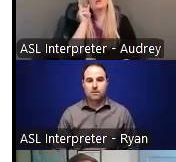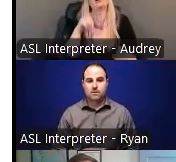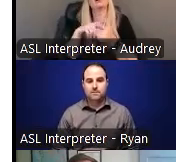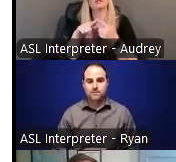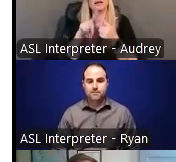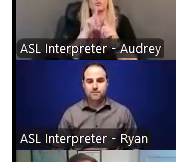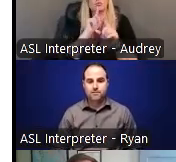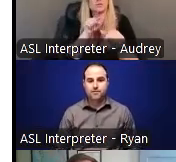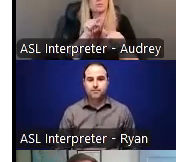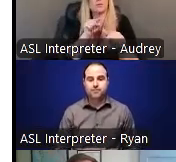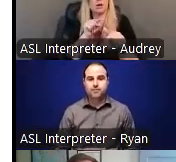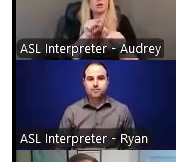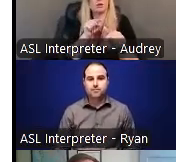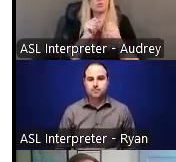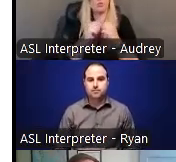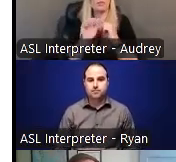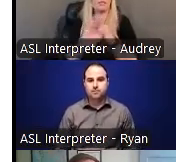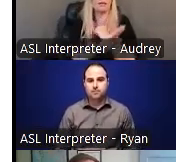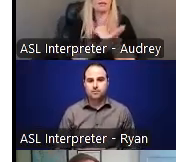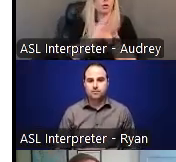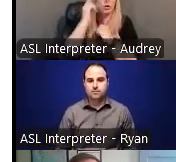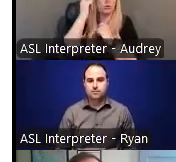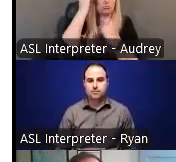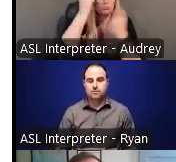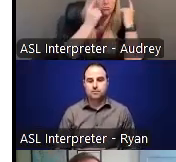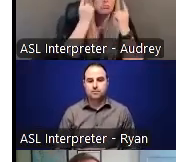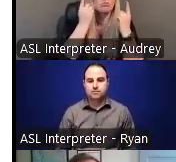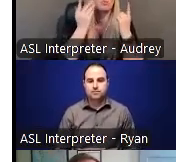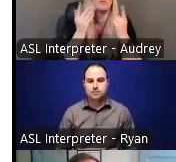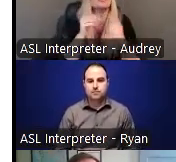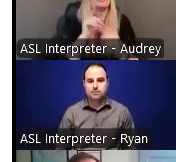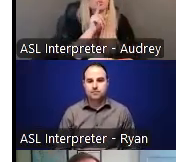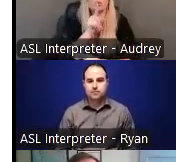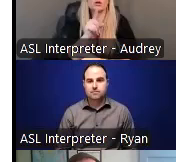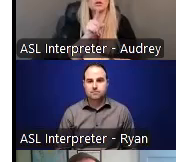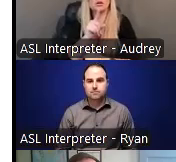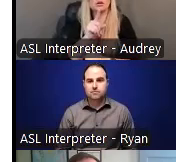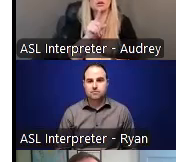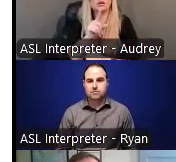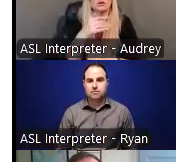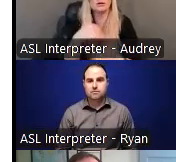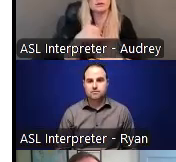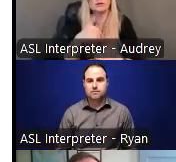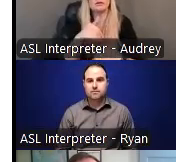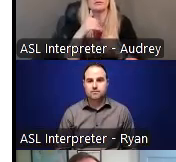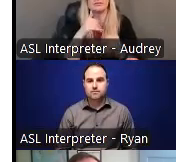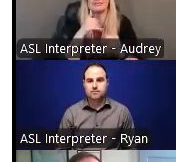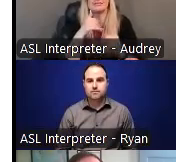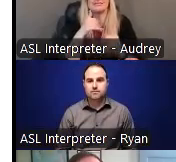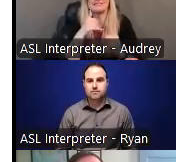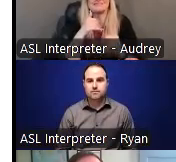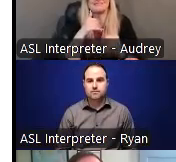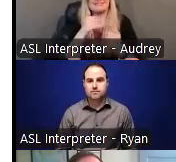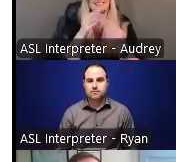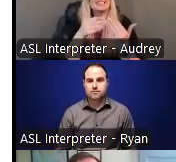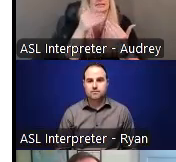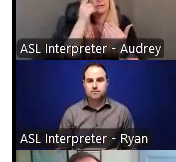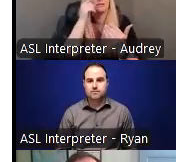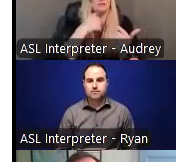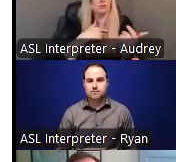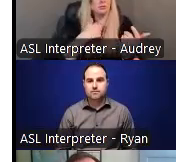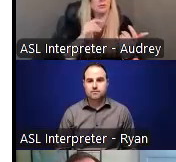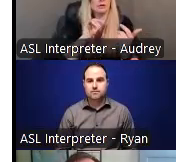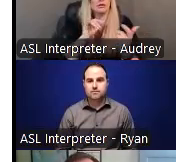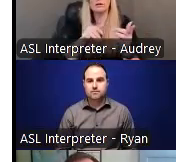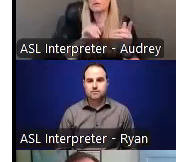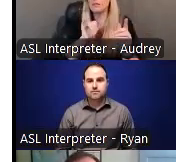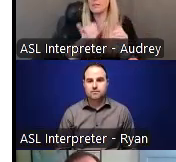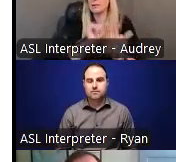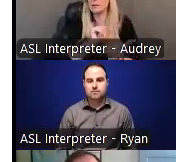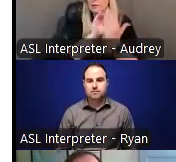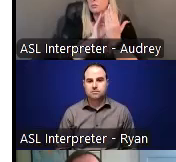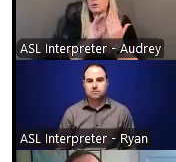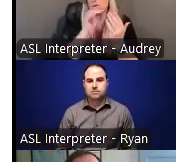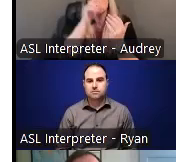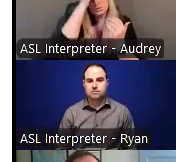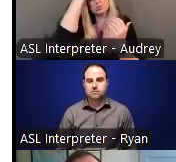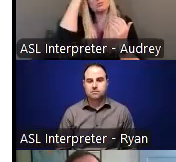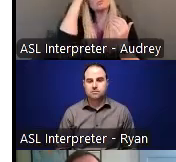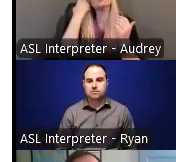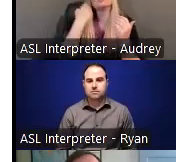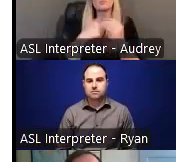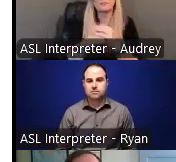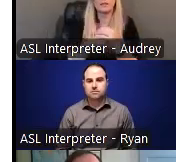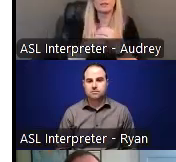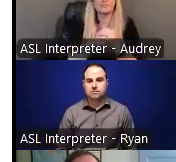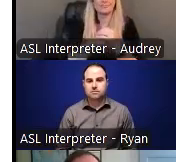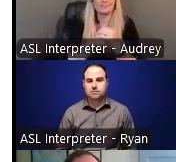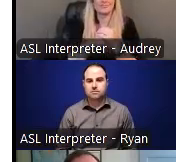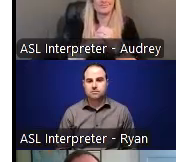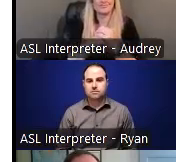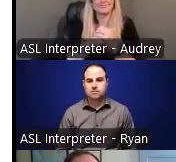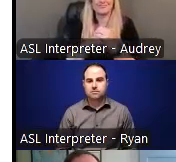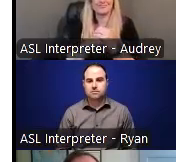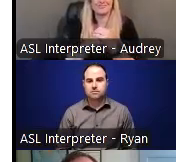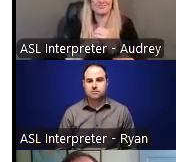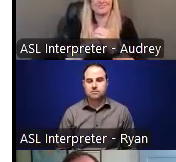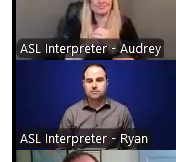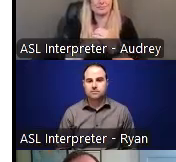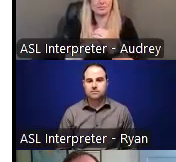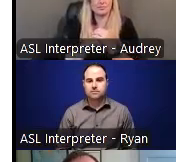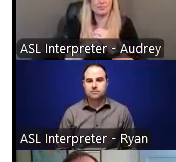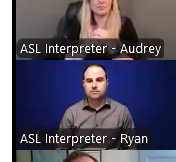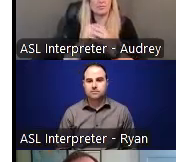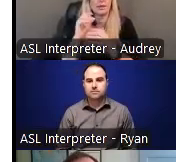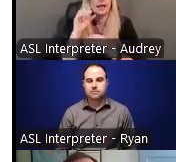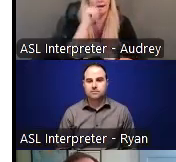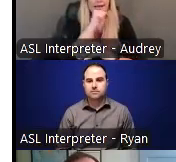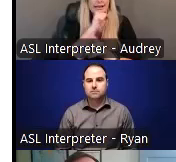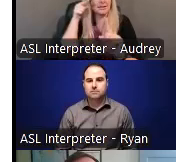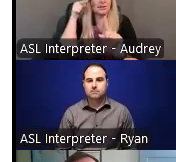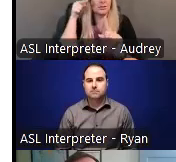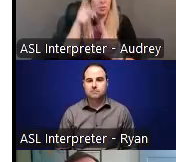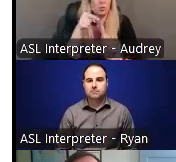their thoughts. So it was really, really useful in that way. So I guess the bottom line is we